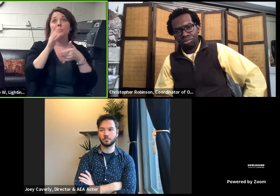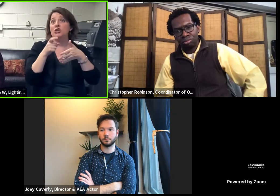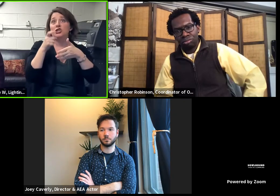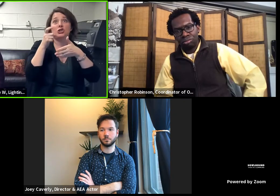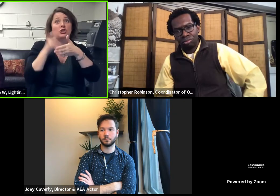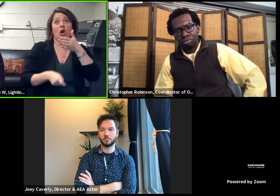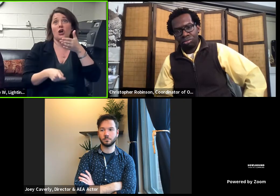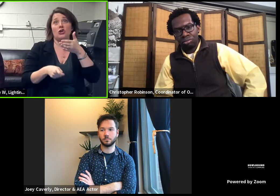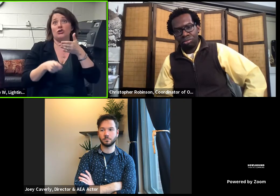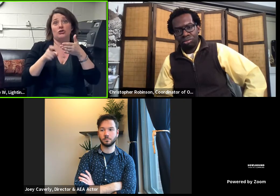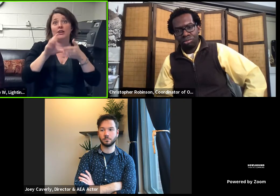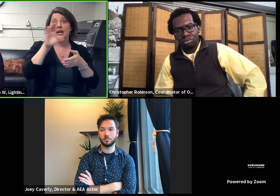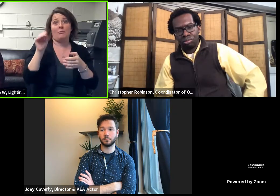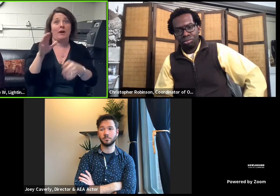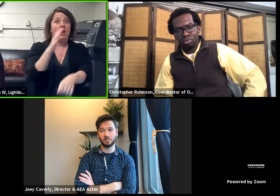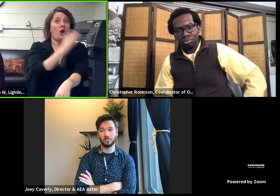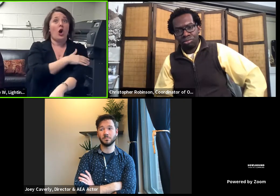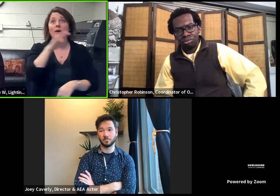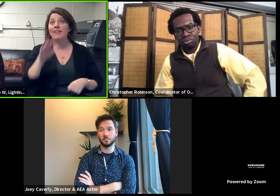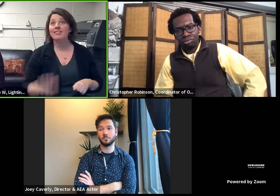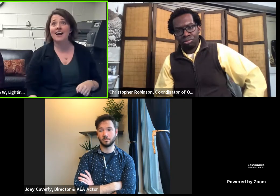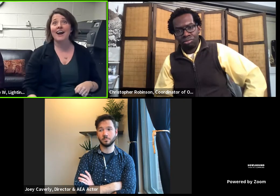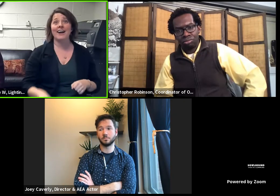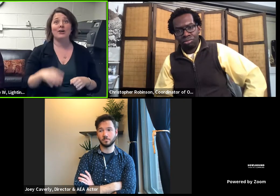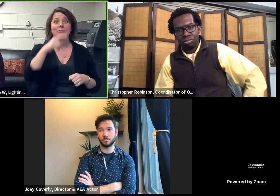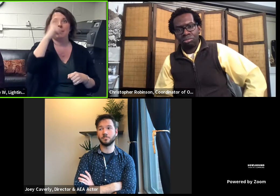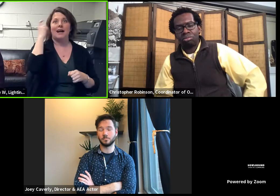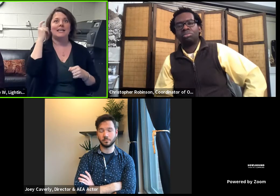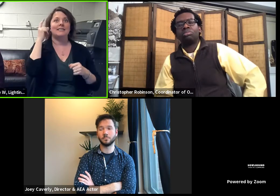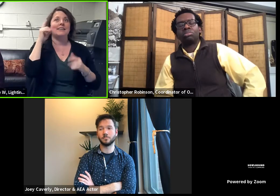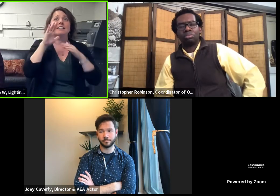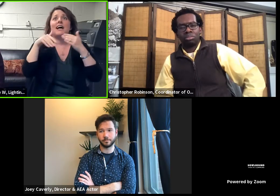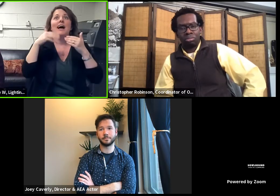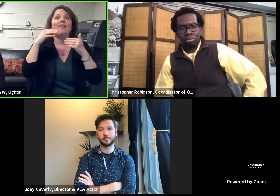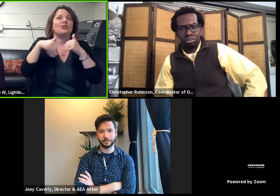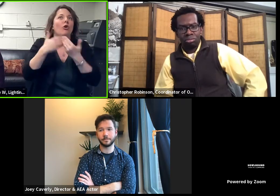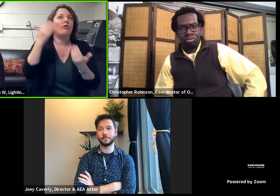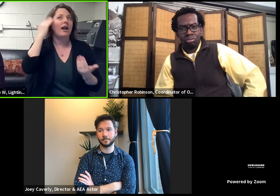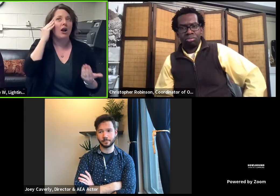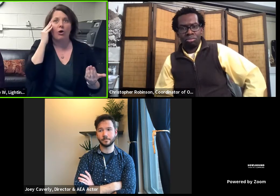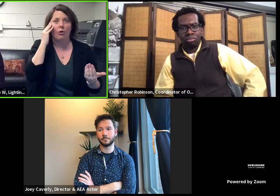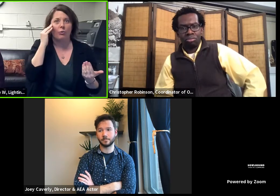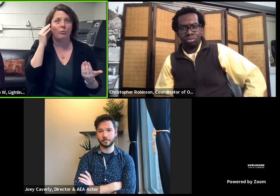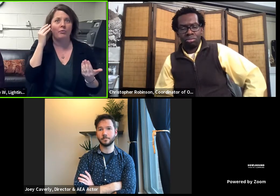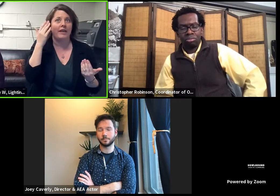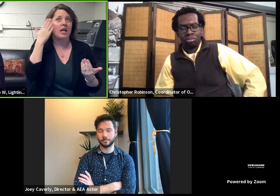and try to work with the agency. Sometimes agencies wanna charge an arm and a leg